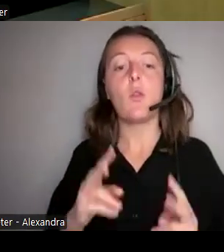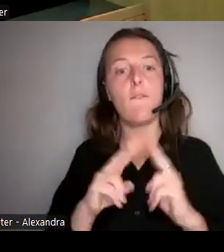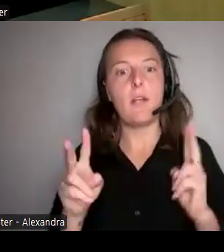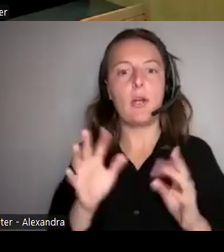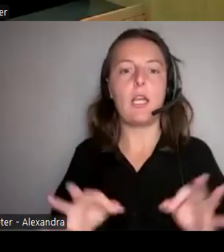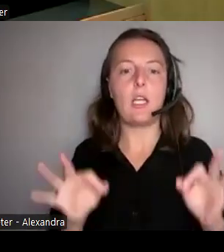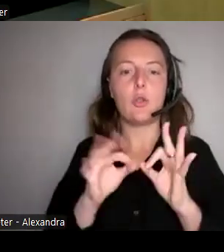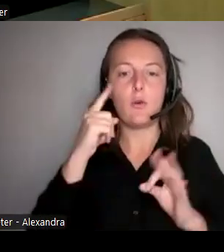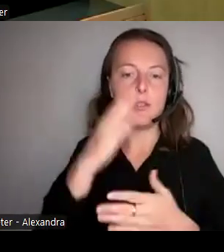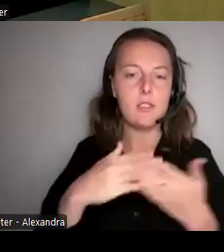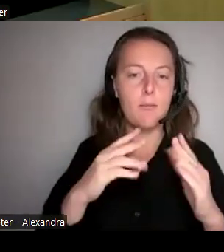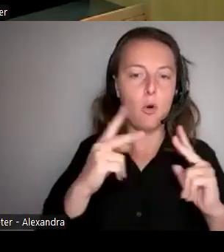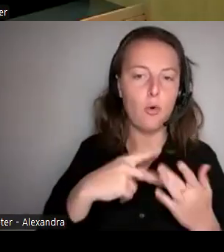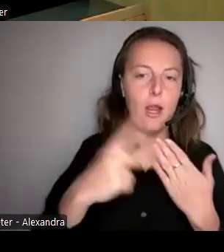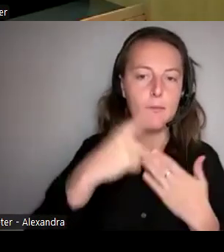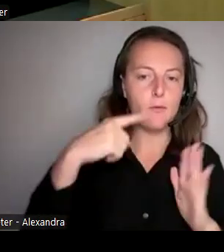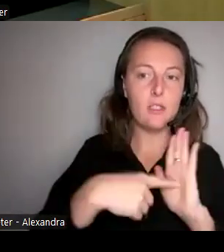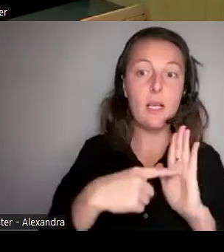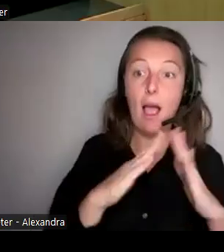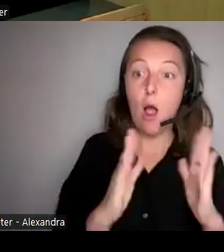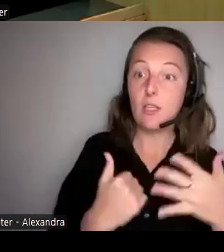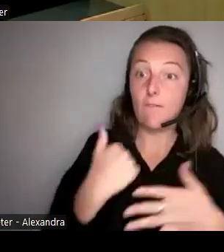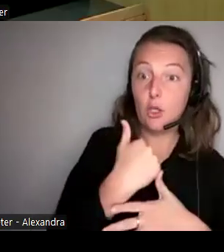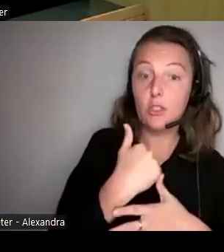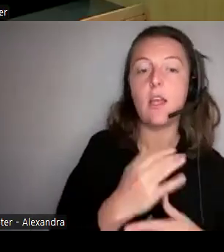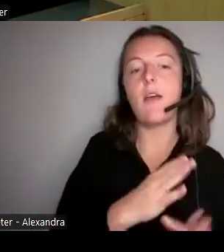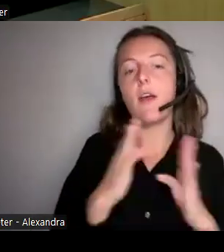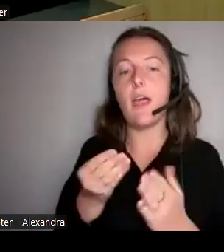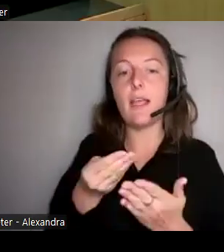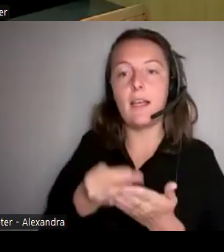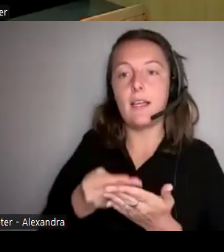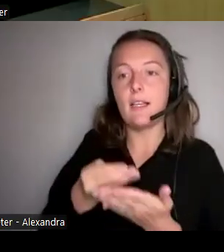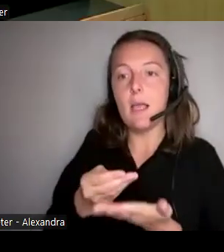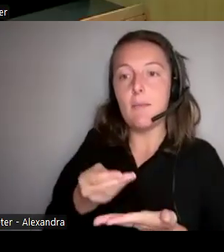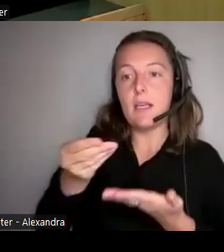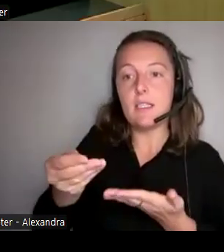first and some of the stipened interventions that people have been giving to people who are homeless